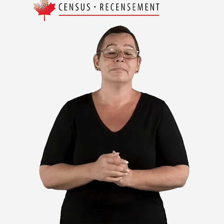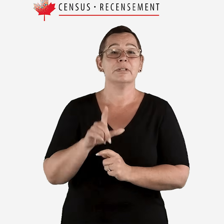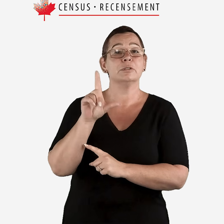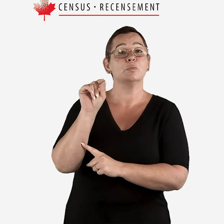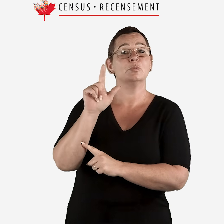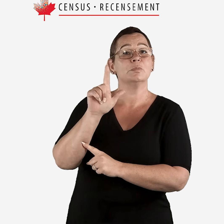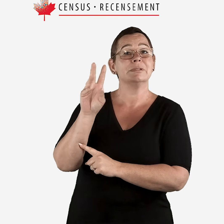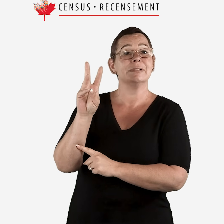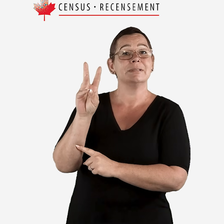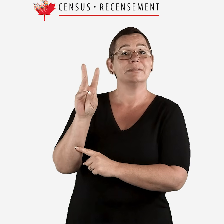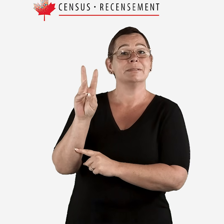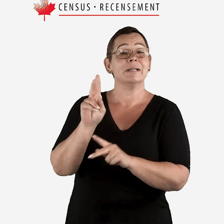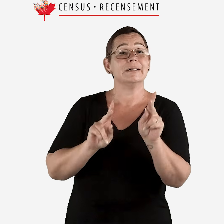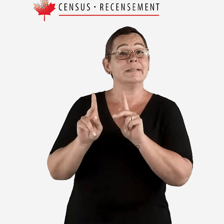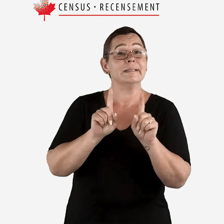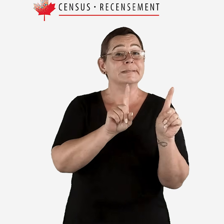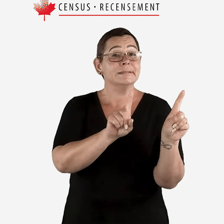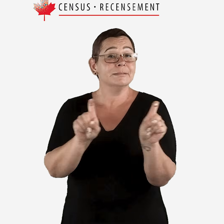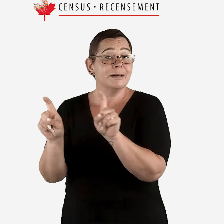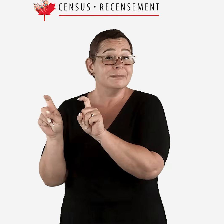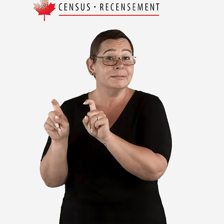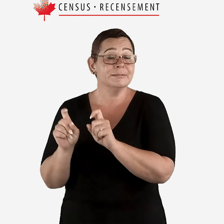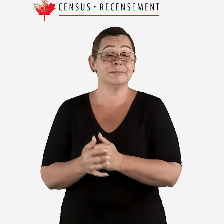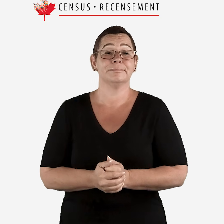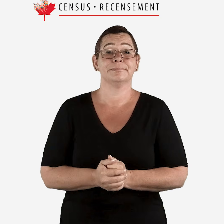2026 Census